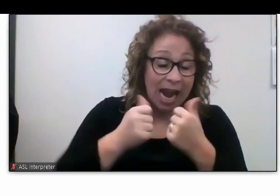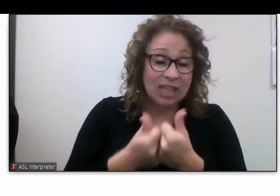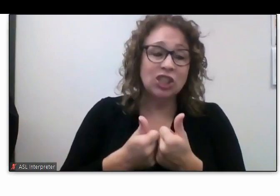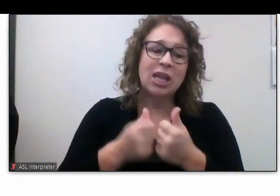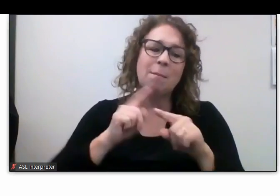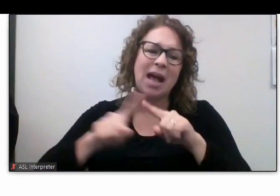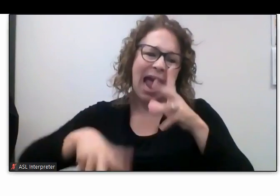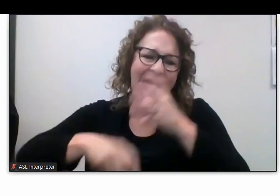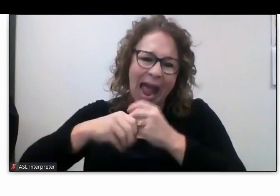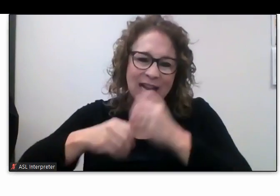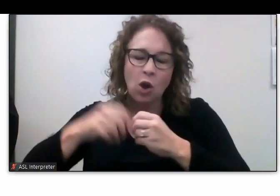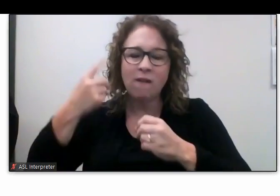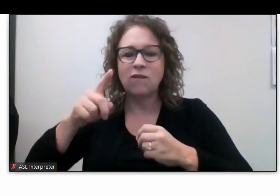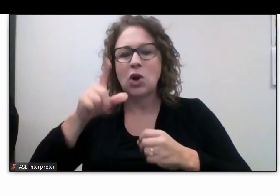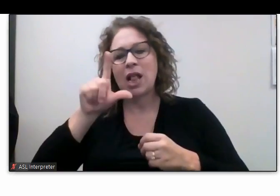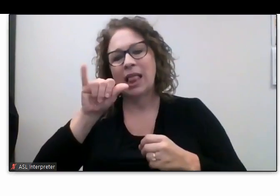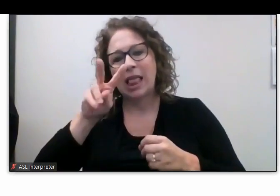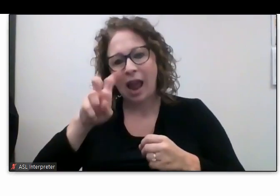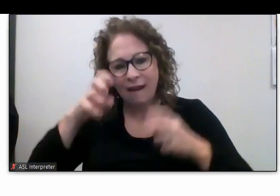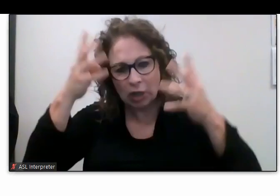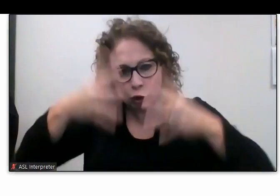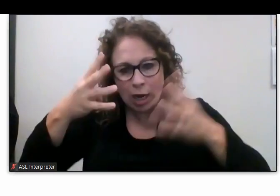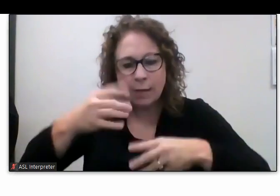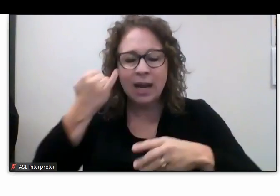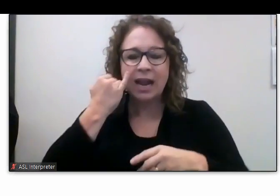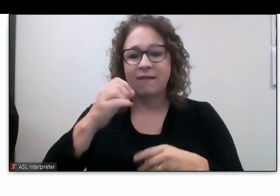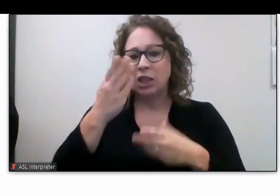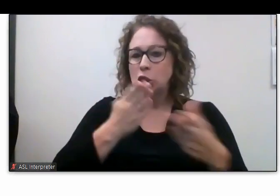It all depends on what platform you're using whether or not the service can be used.